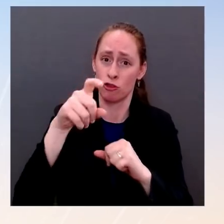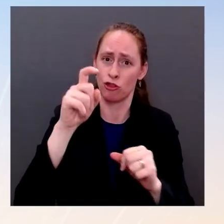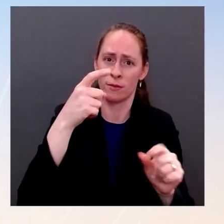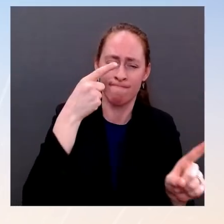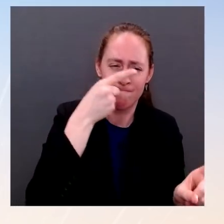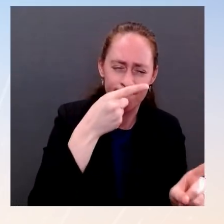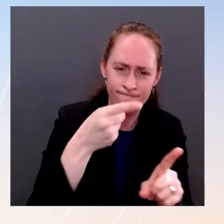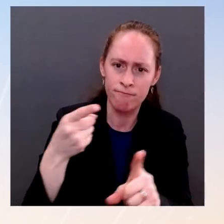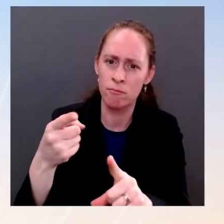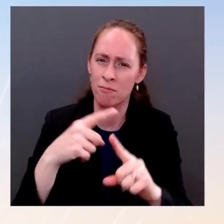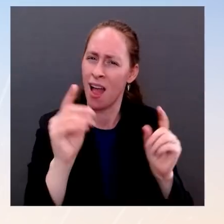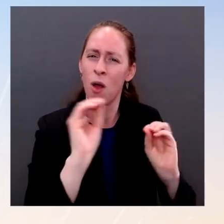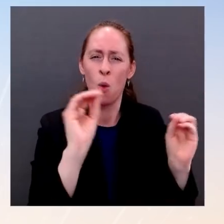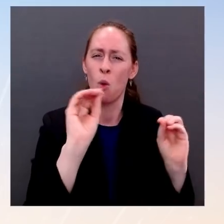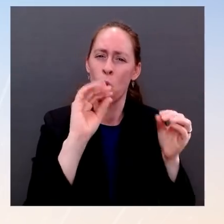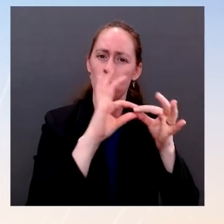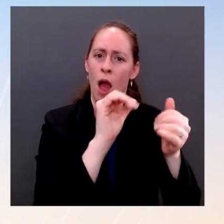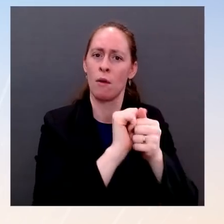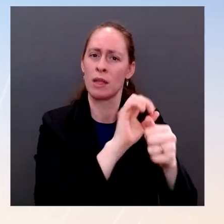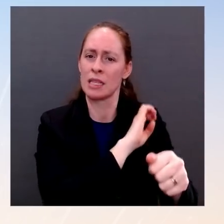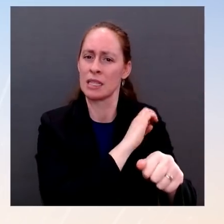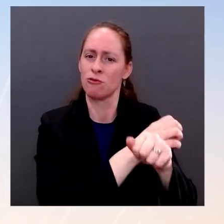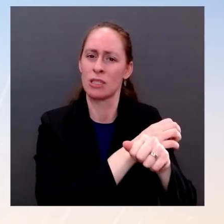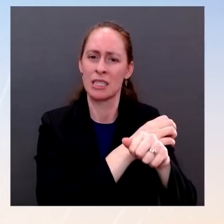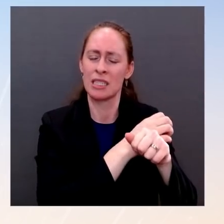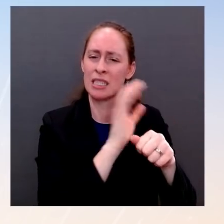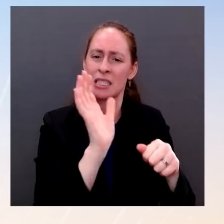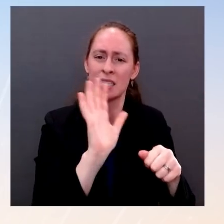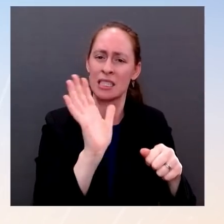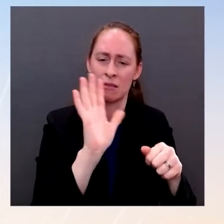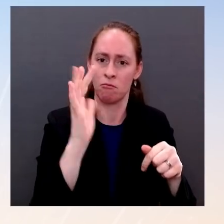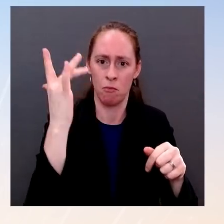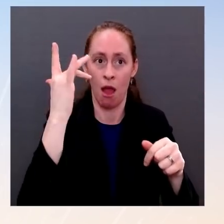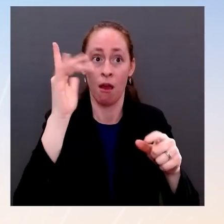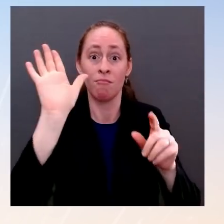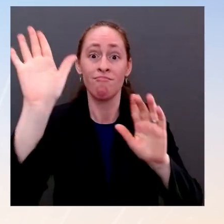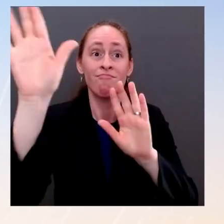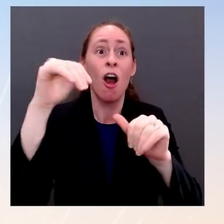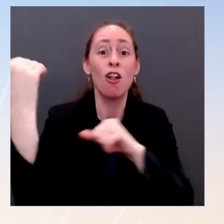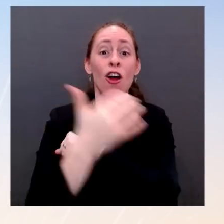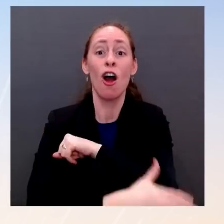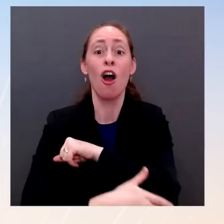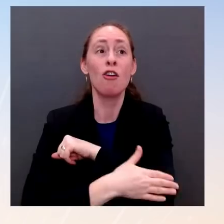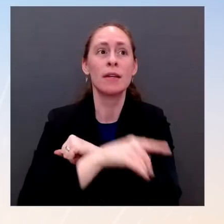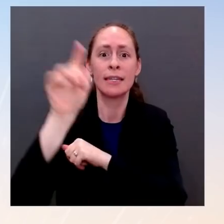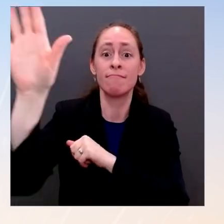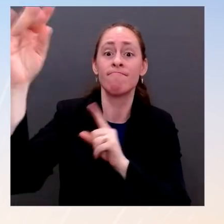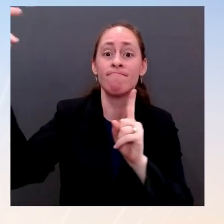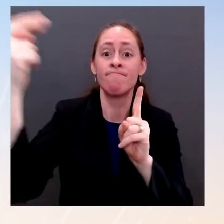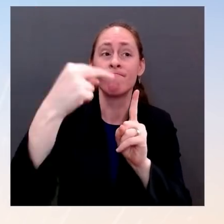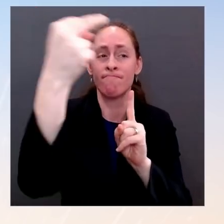to try and actually stay unified as, you say, the West is right now? Mr. Singh: Look, I'll speak to the energy question.